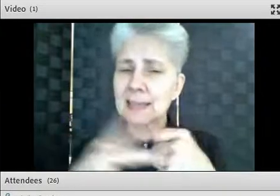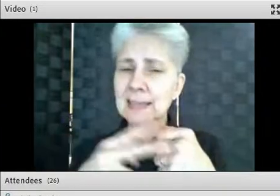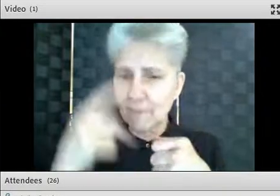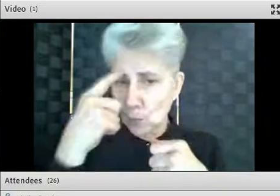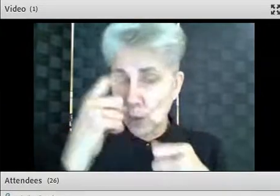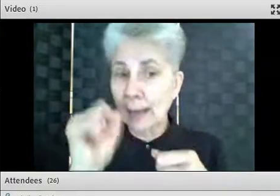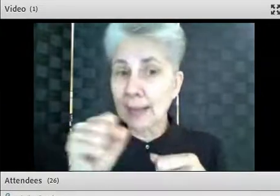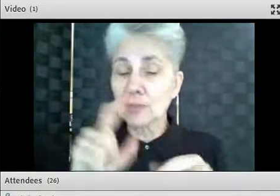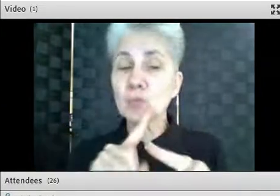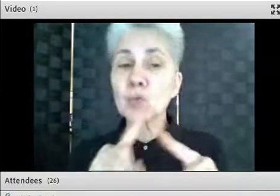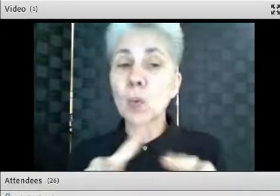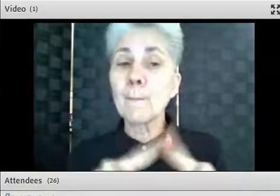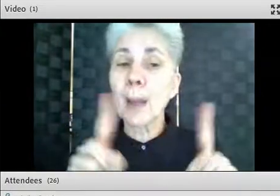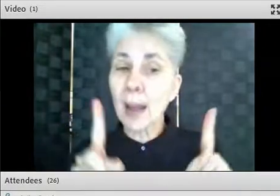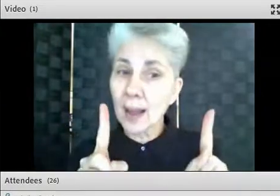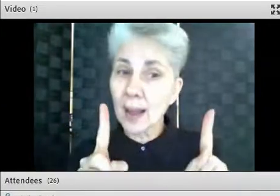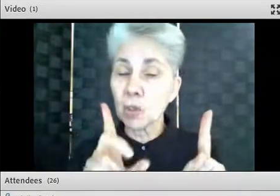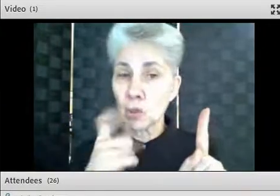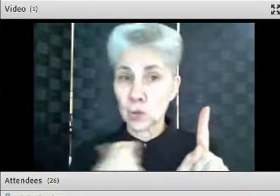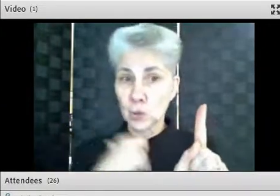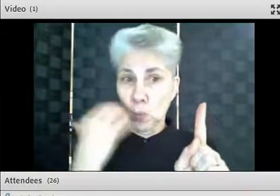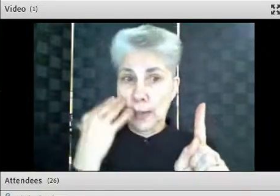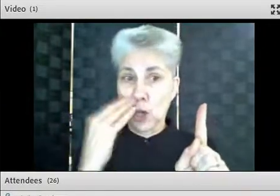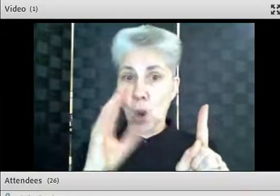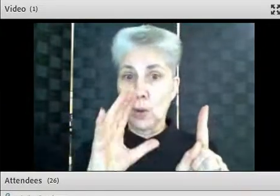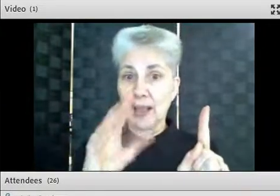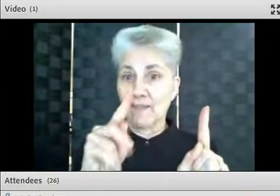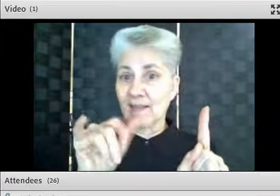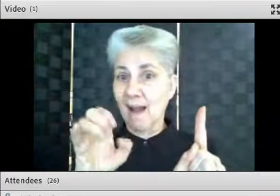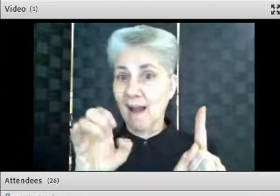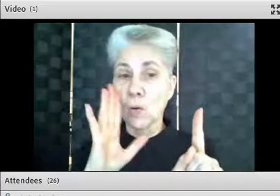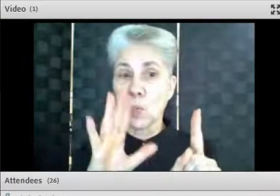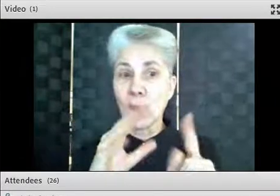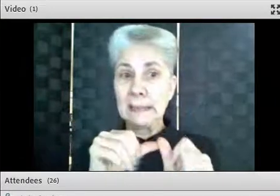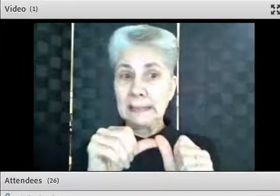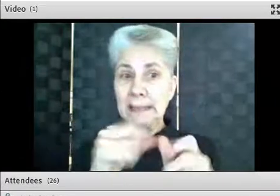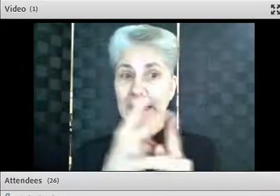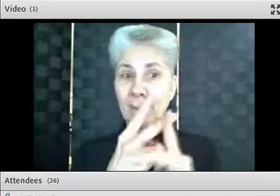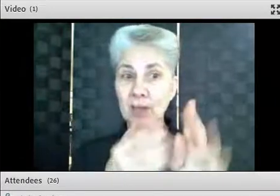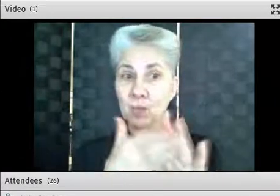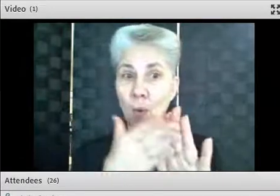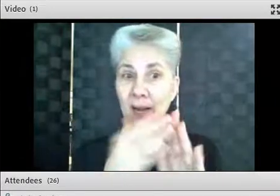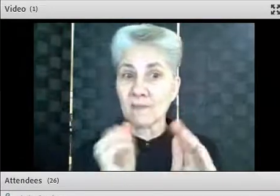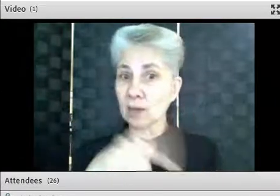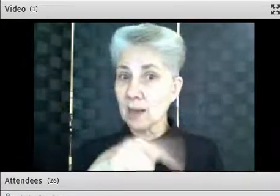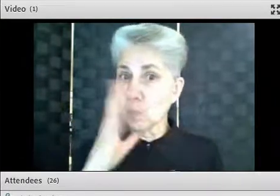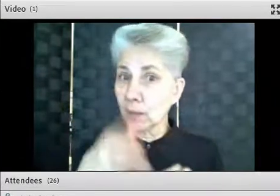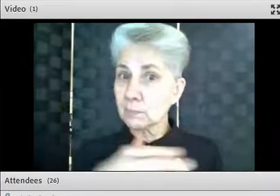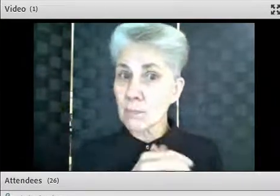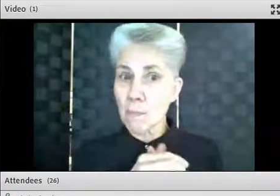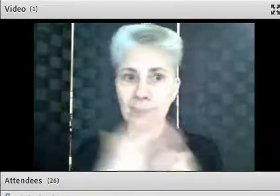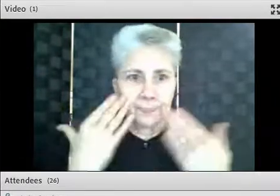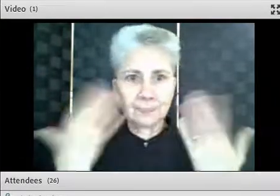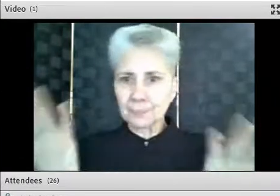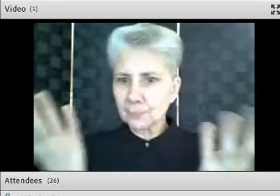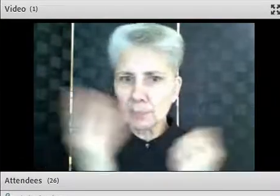but do we know if Kyle is going to keep this running for all time? We don't know that.